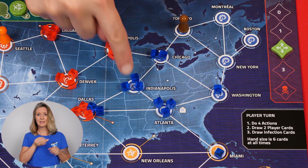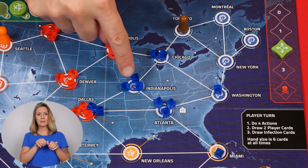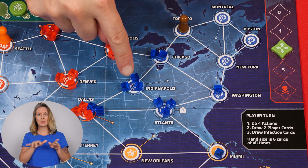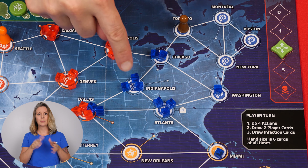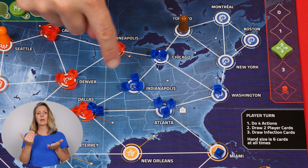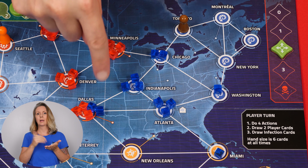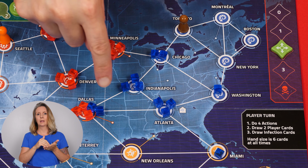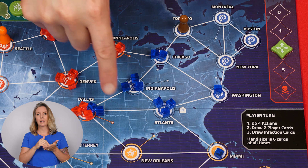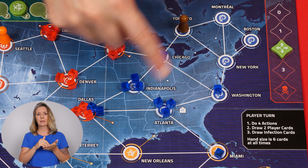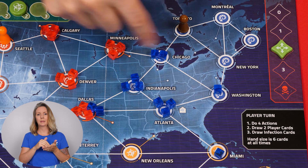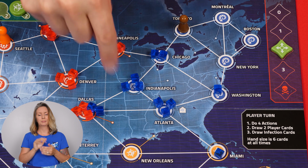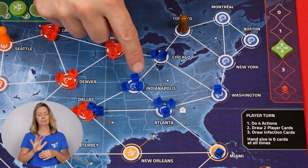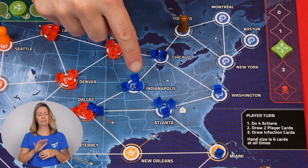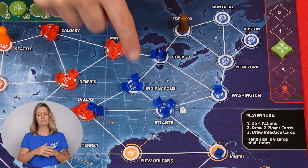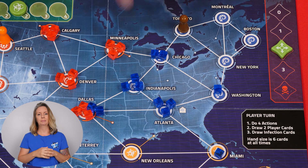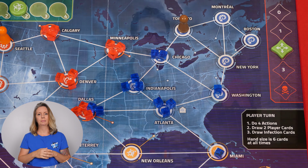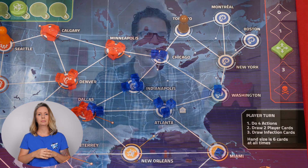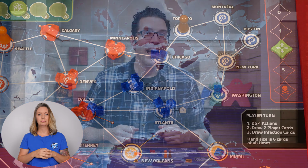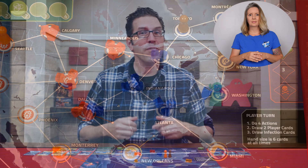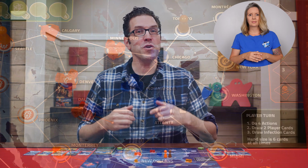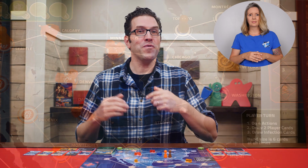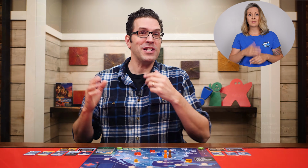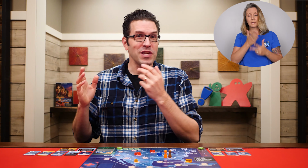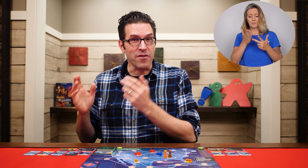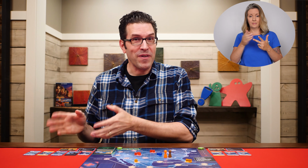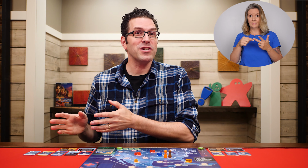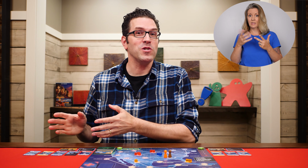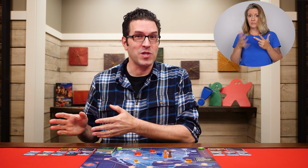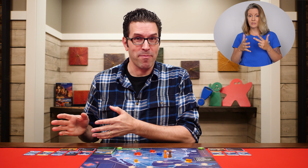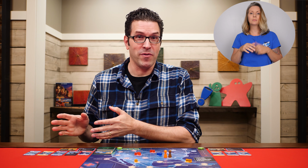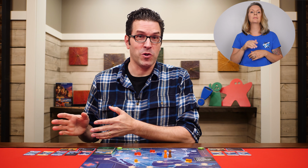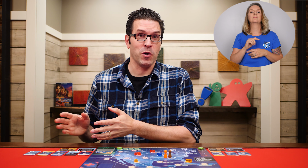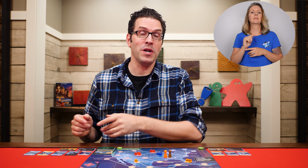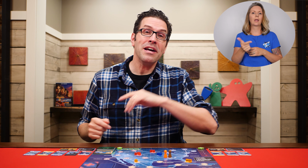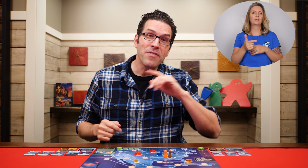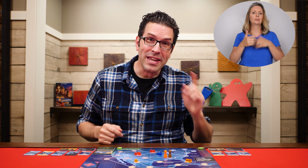this city to re-outbreak again. After you finish the Infection step of your turn, the